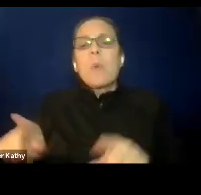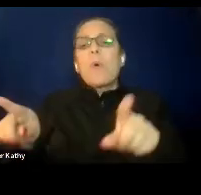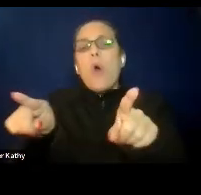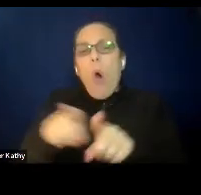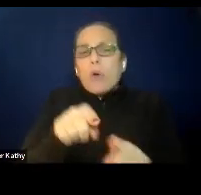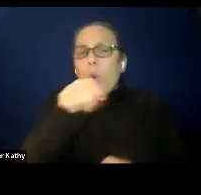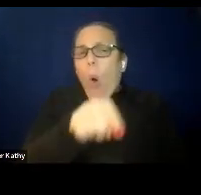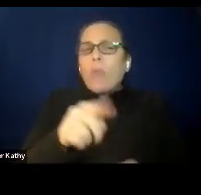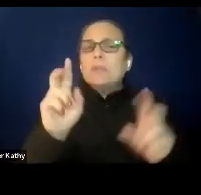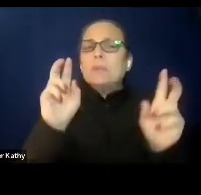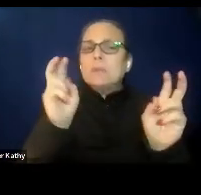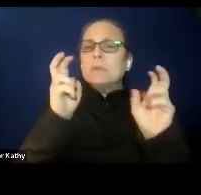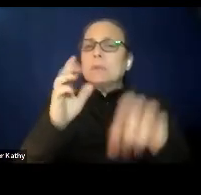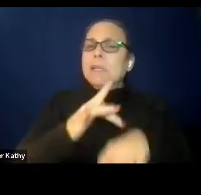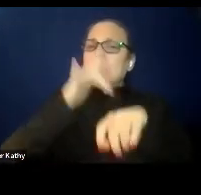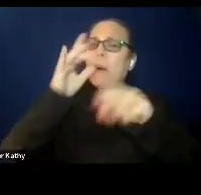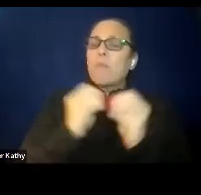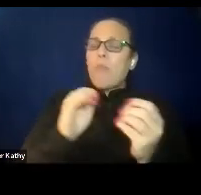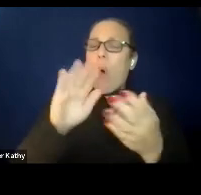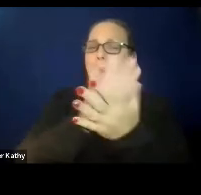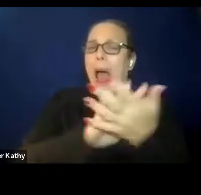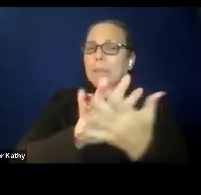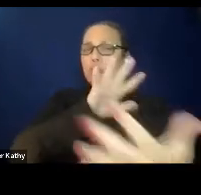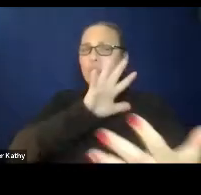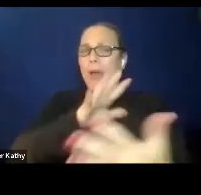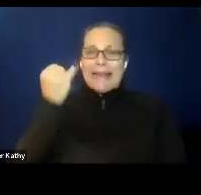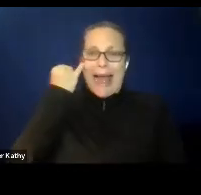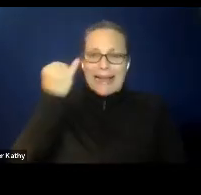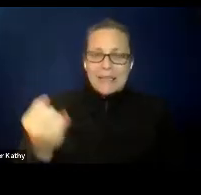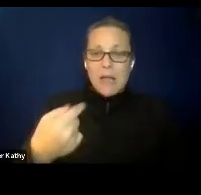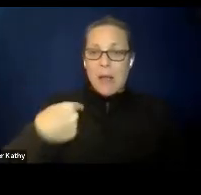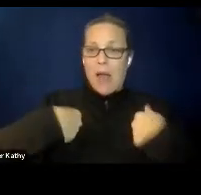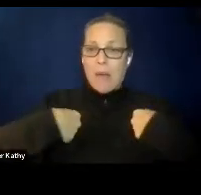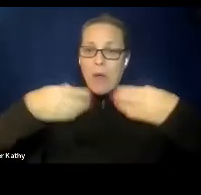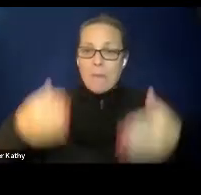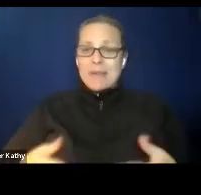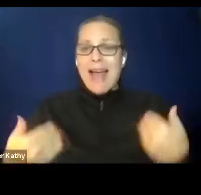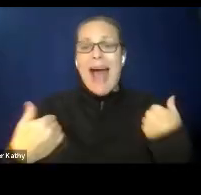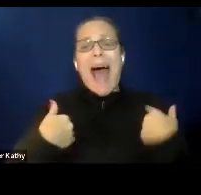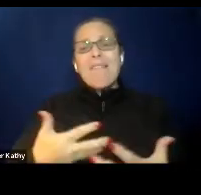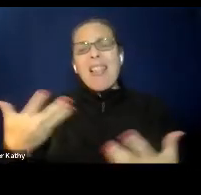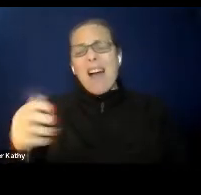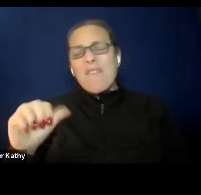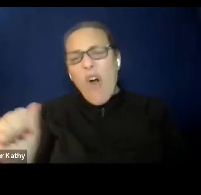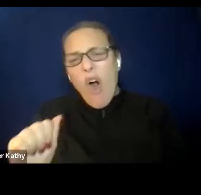or maybe their personal care attendance attendant is running late.